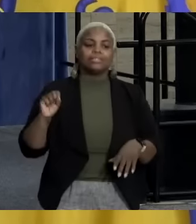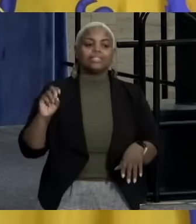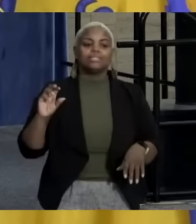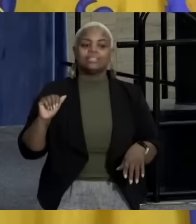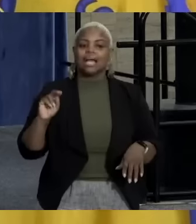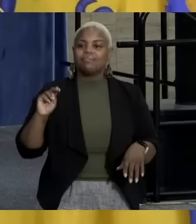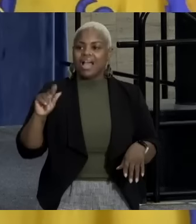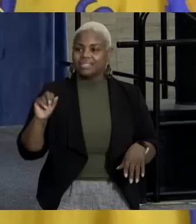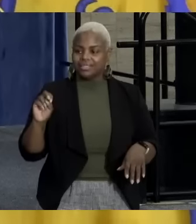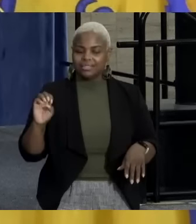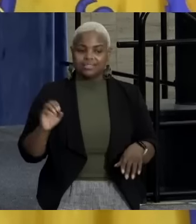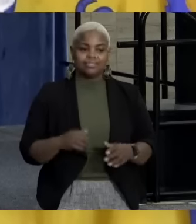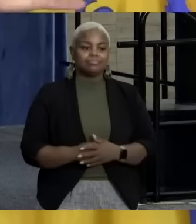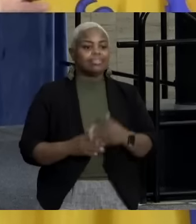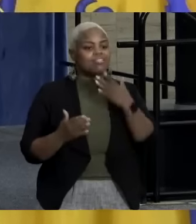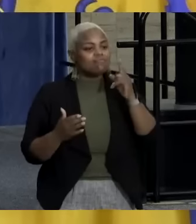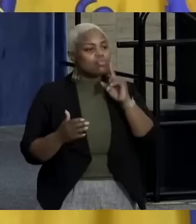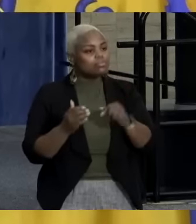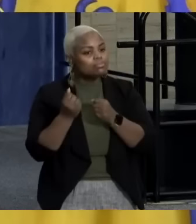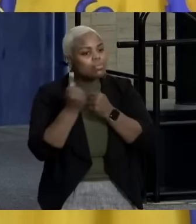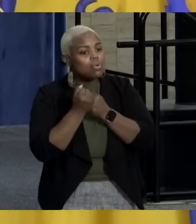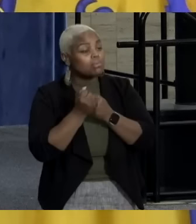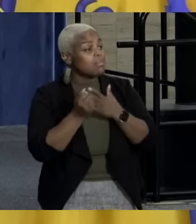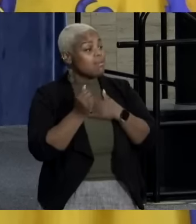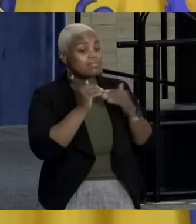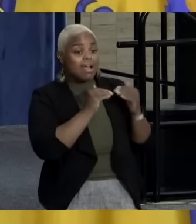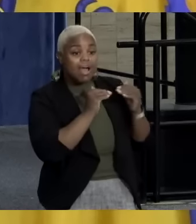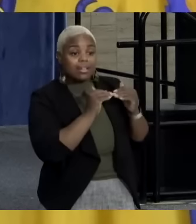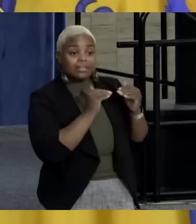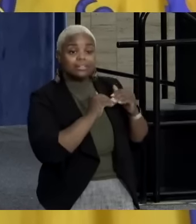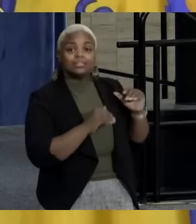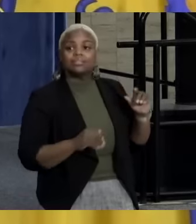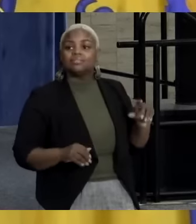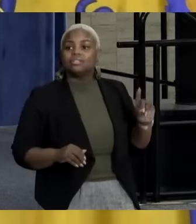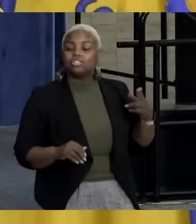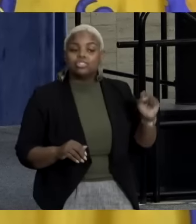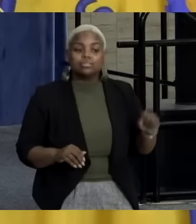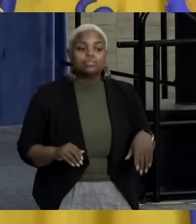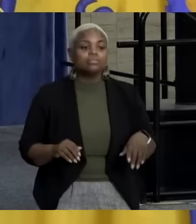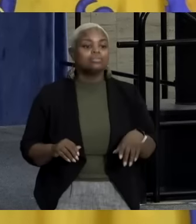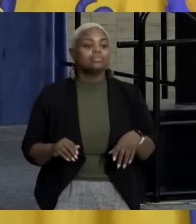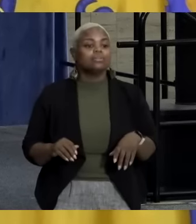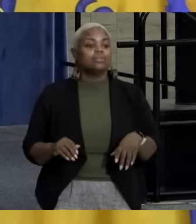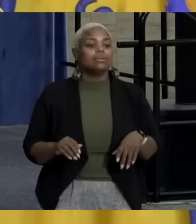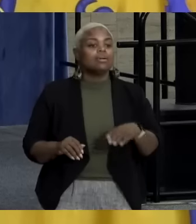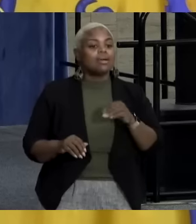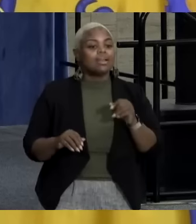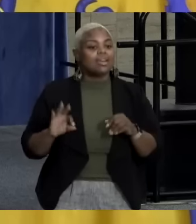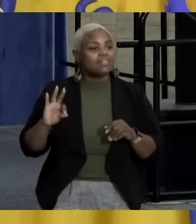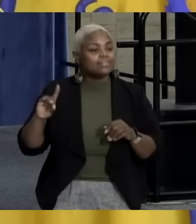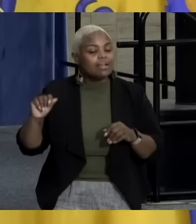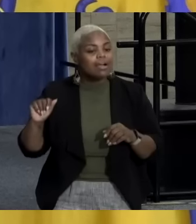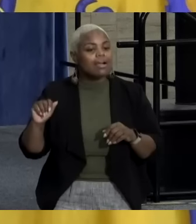my colleagues at the FDA, my colleagues at HHS. This is a historic day for women in the United